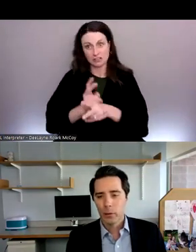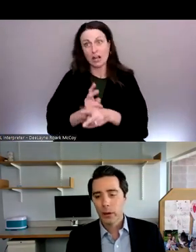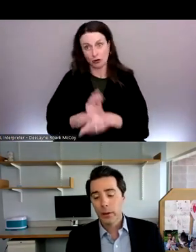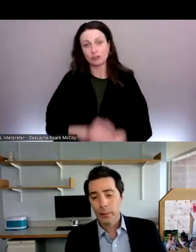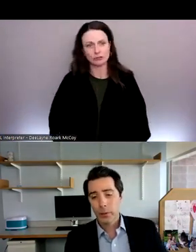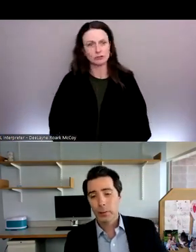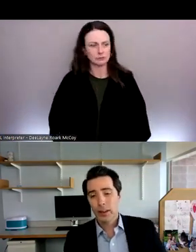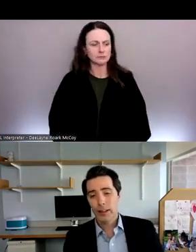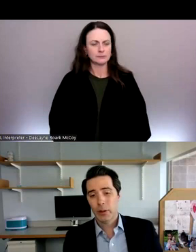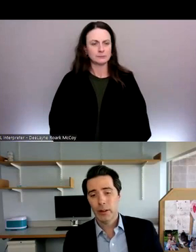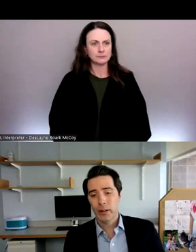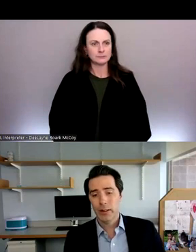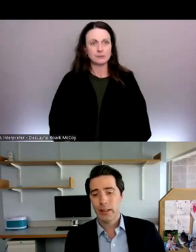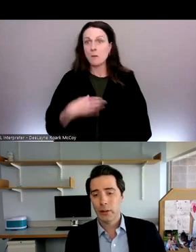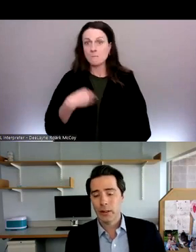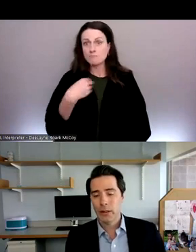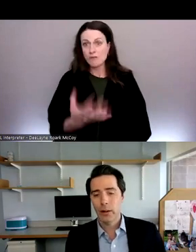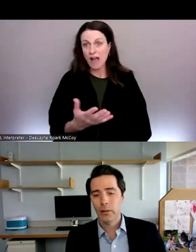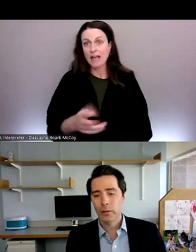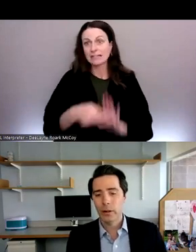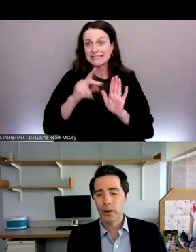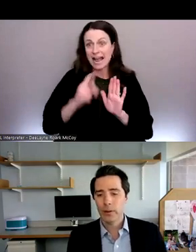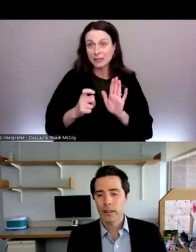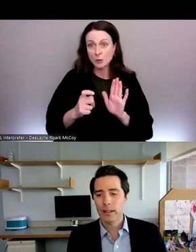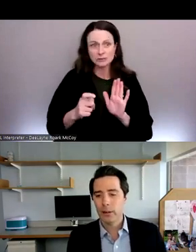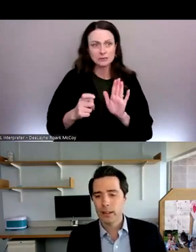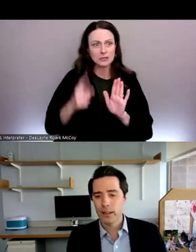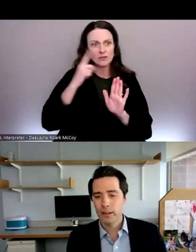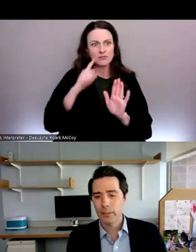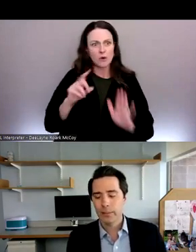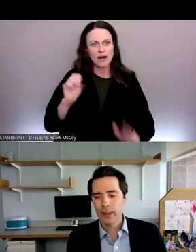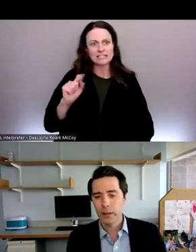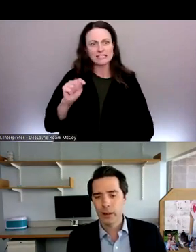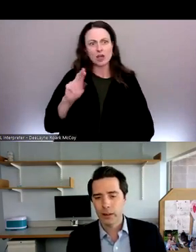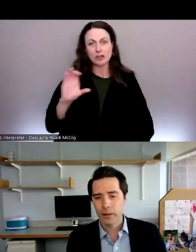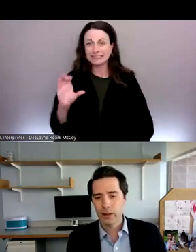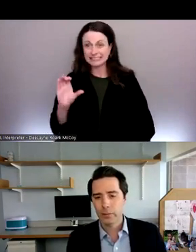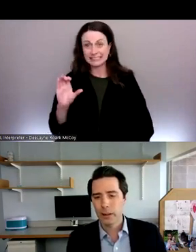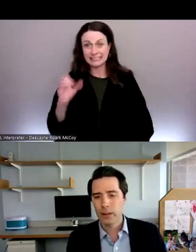we're able to provide them with a